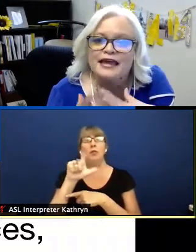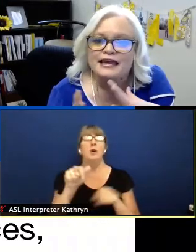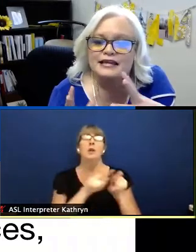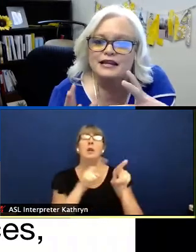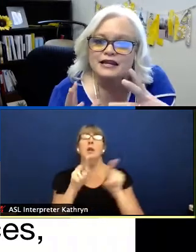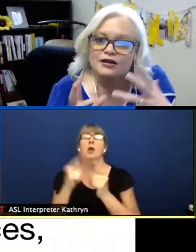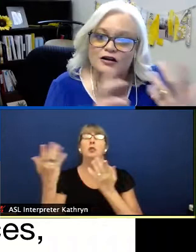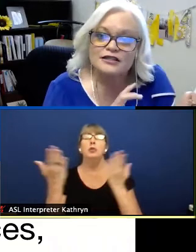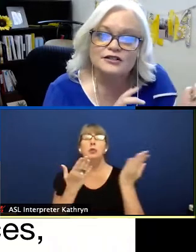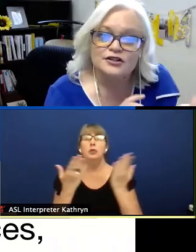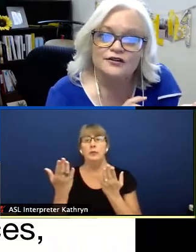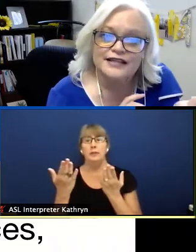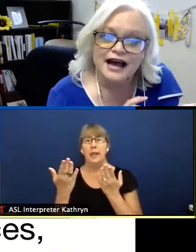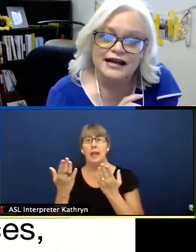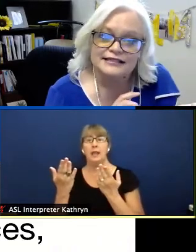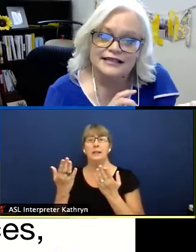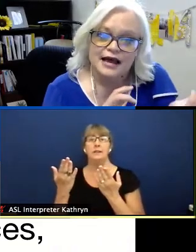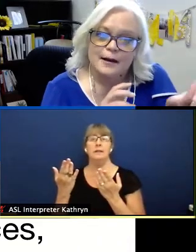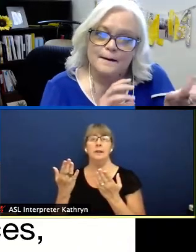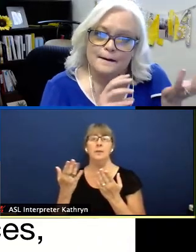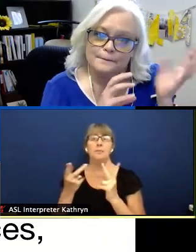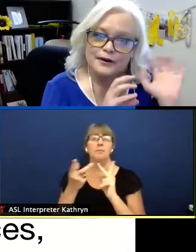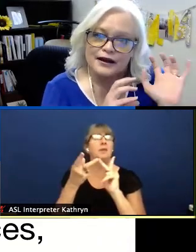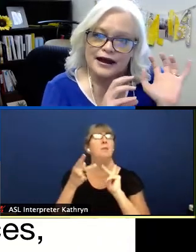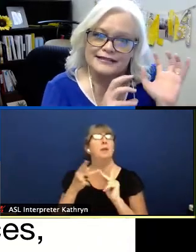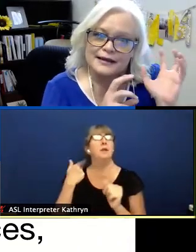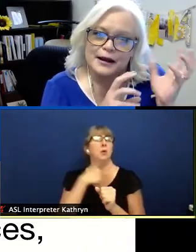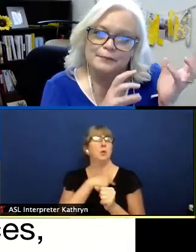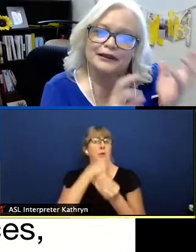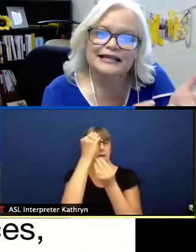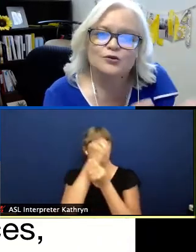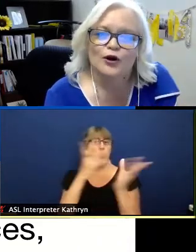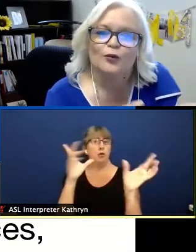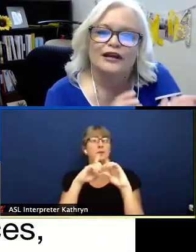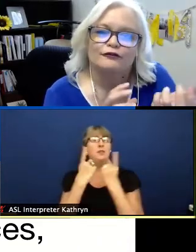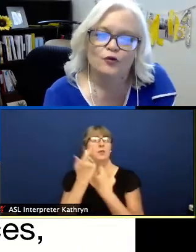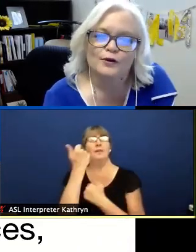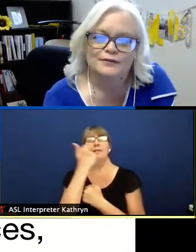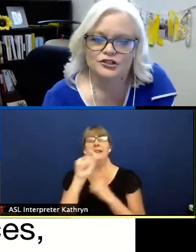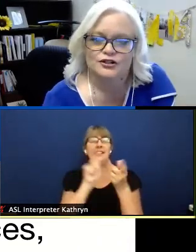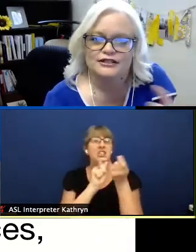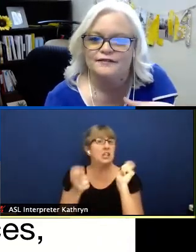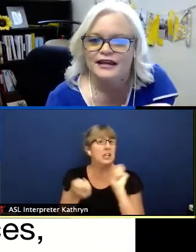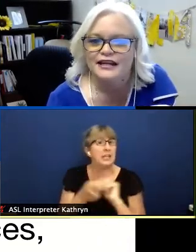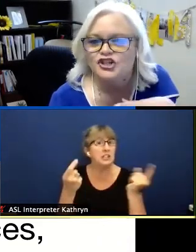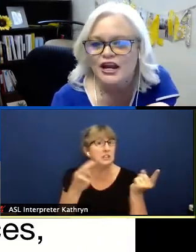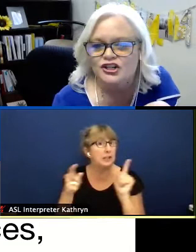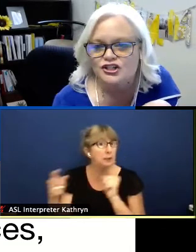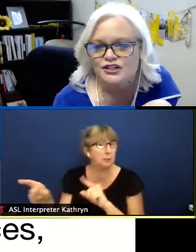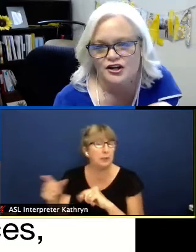It, it also serves as as a place where we inform districts of any changes that are